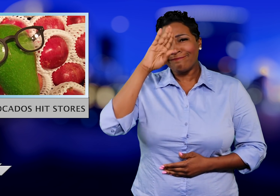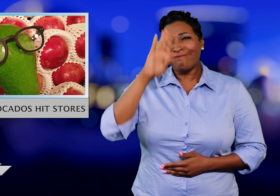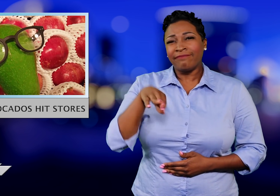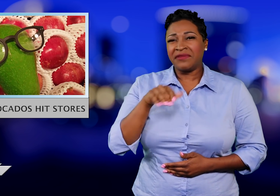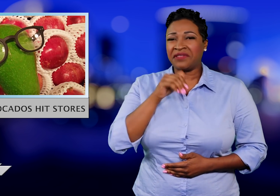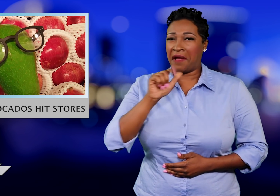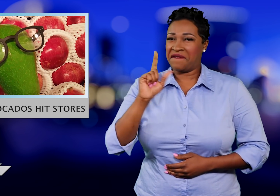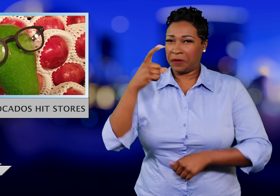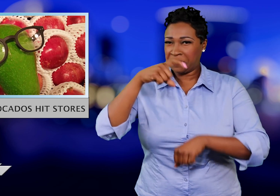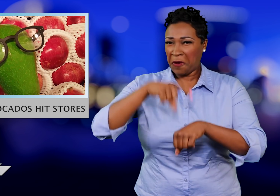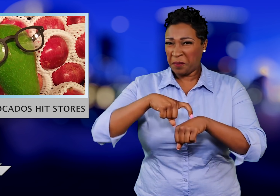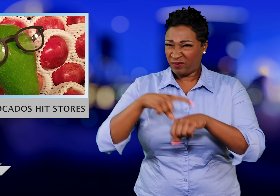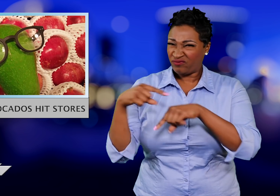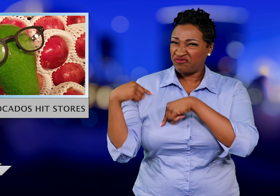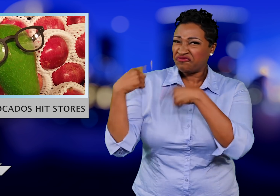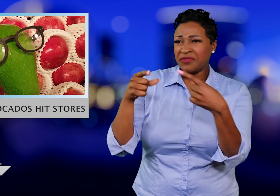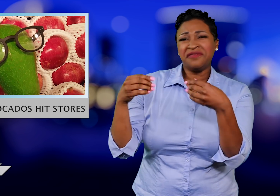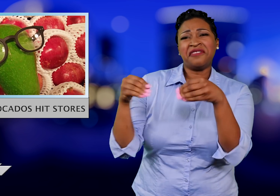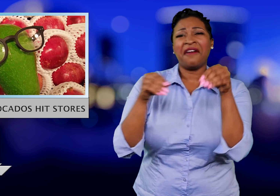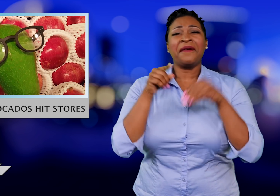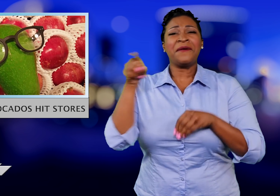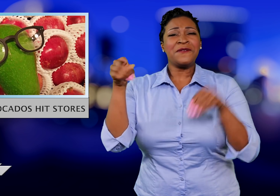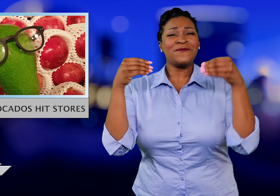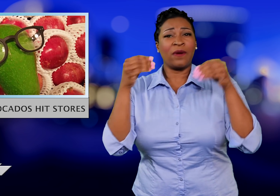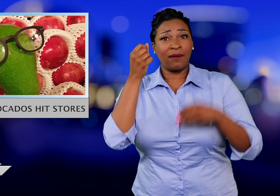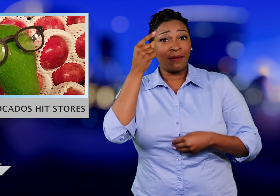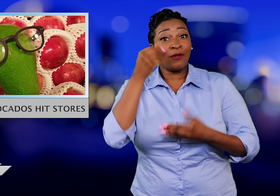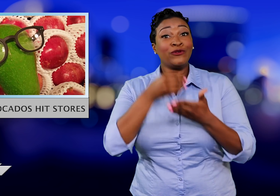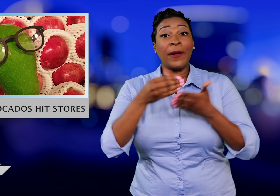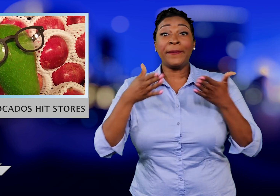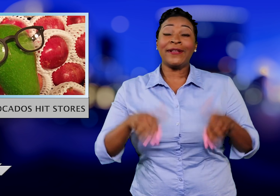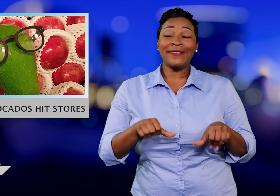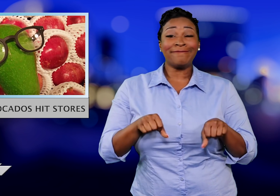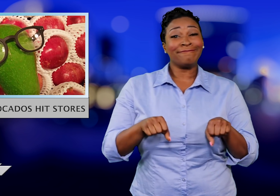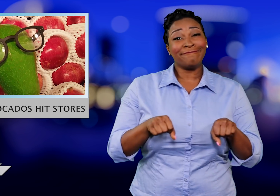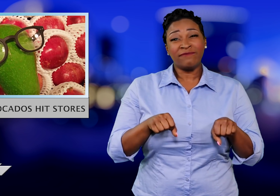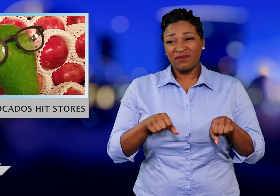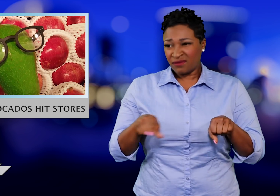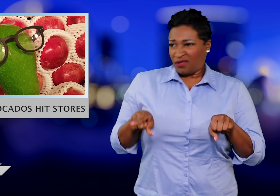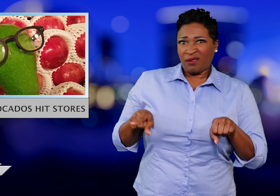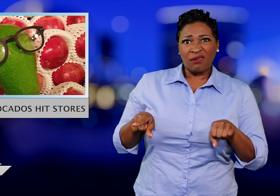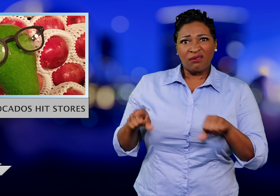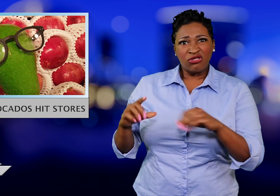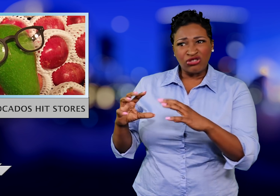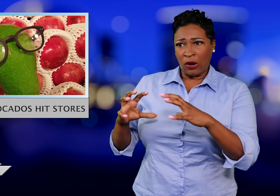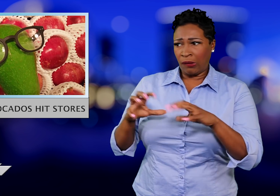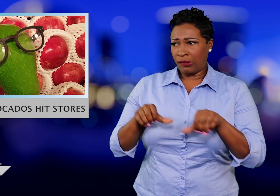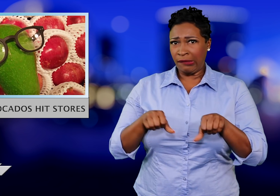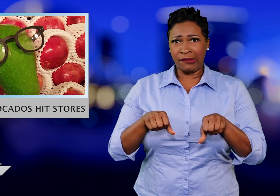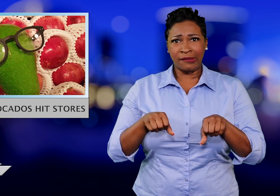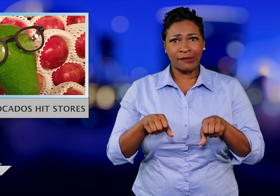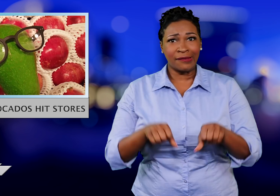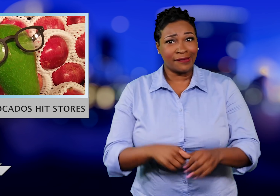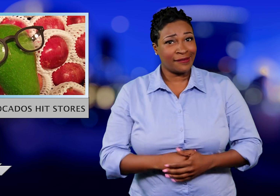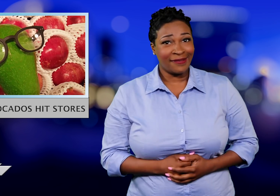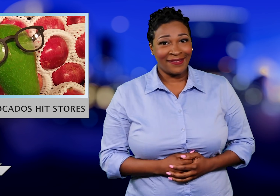It's not the first time it's been available in stores but it's still catching shoppers off guard.